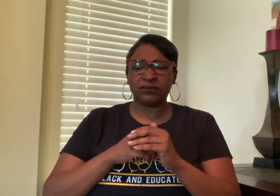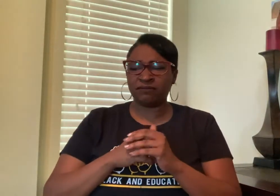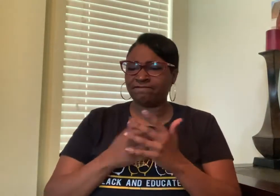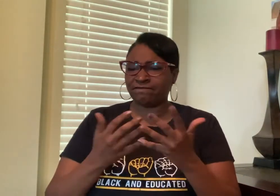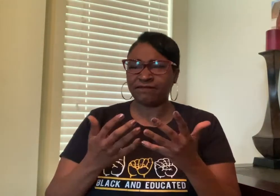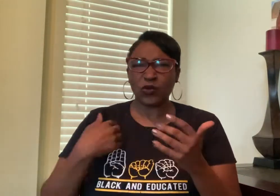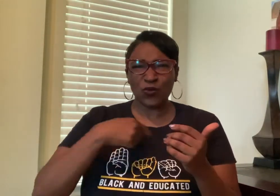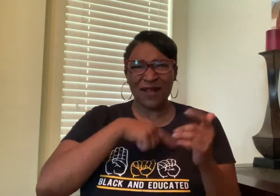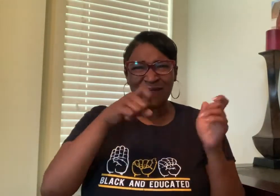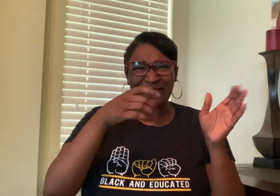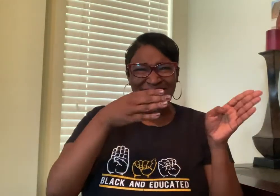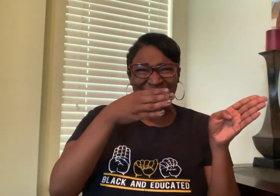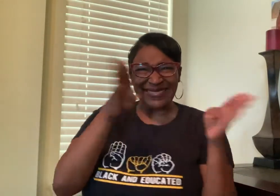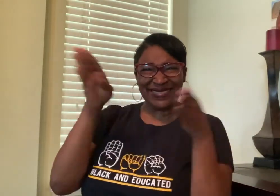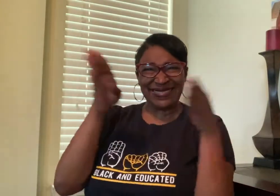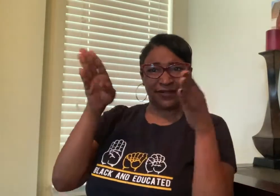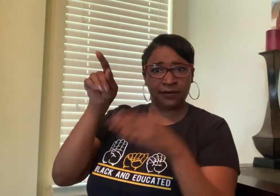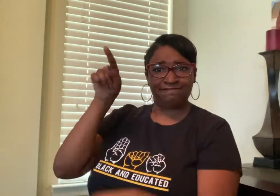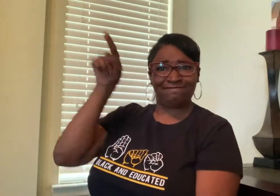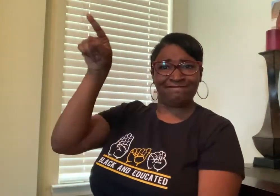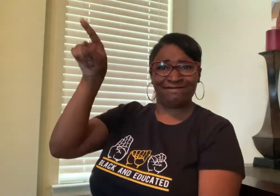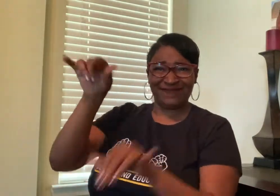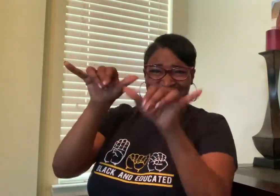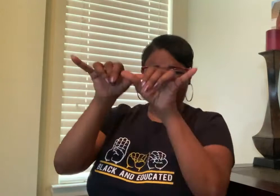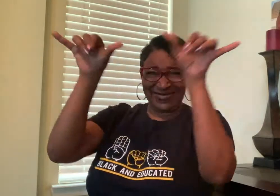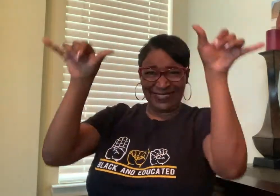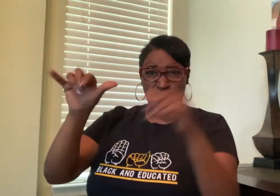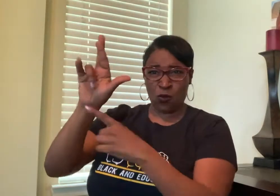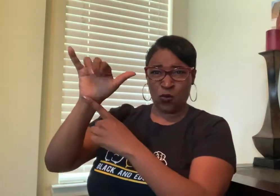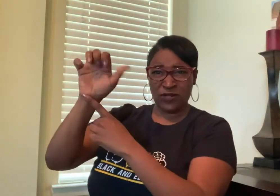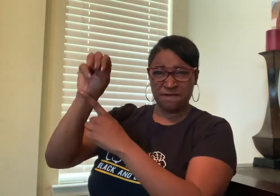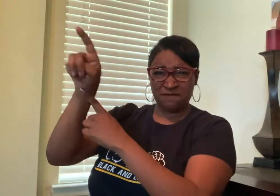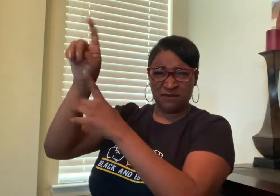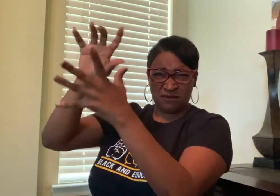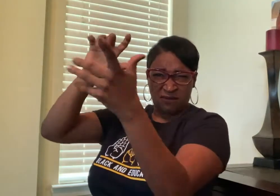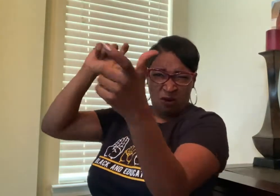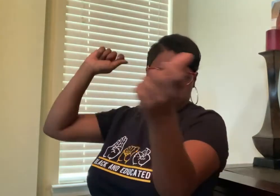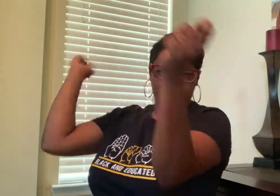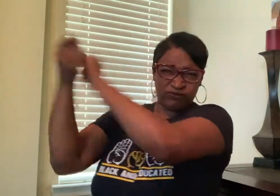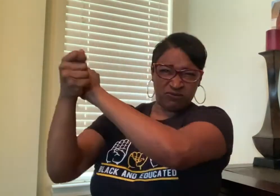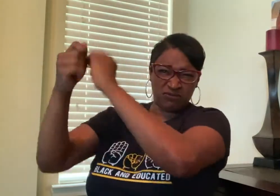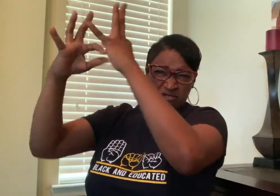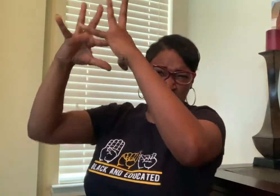Our focus needs to be retrained toward dismantling the machine of systemic racism and replacing